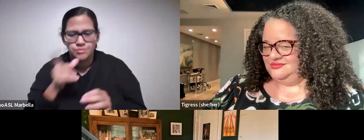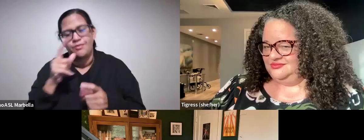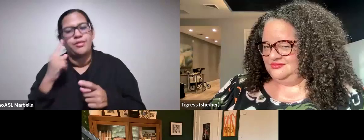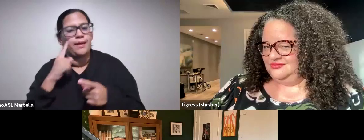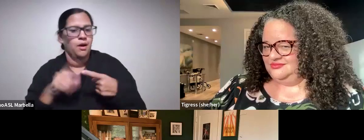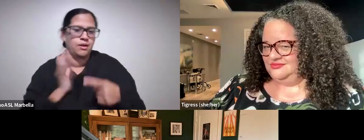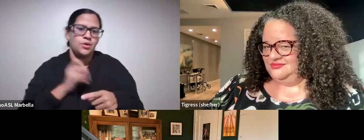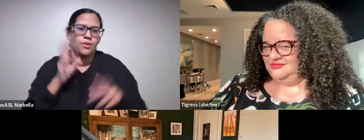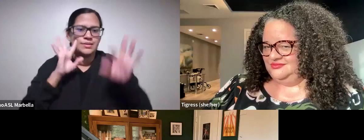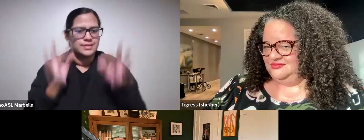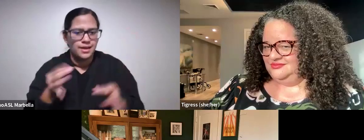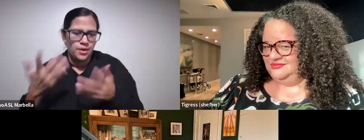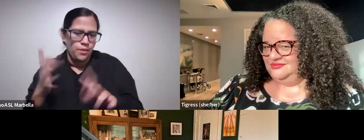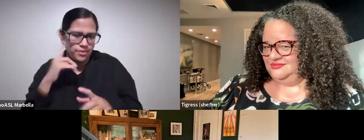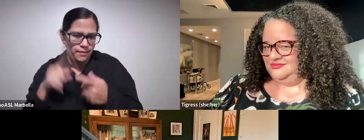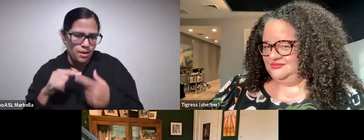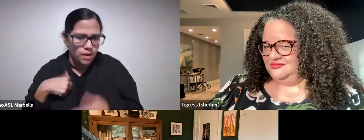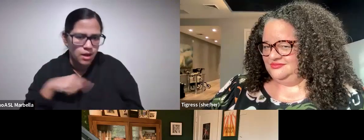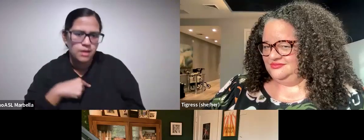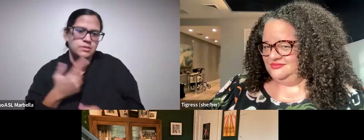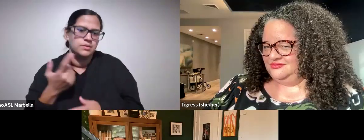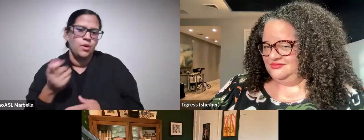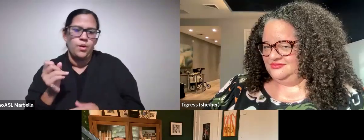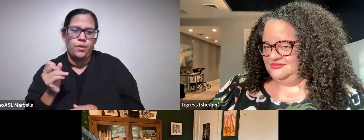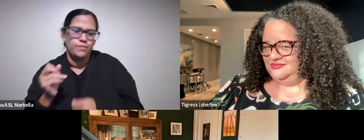they didn't need to think about us in designing a lot of stuff. I mean,